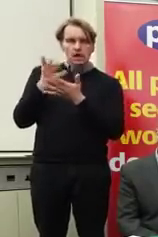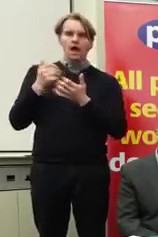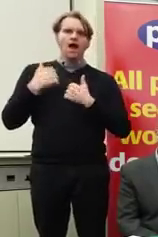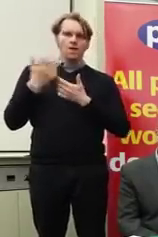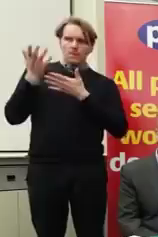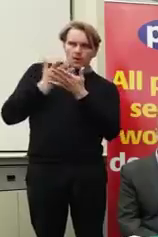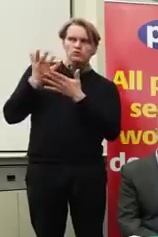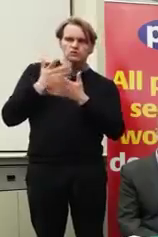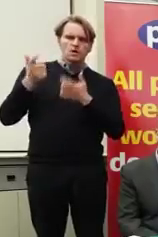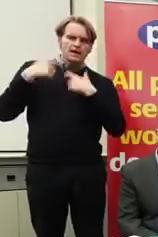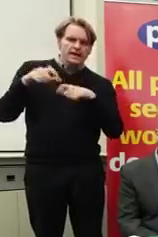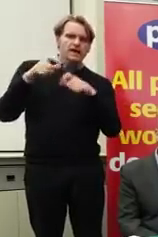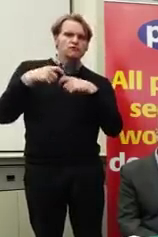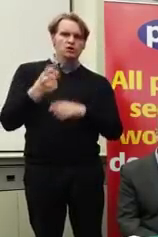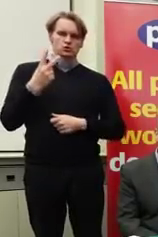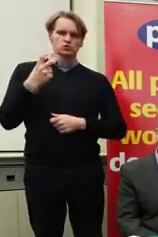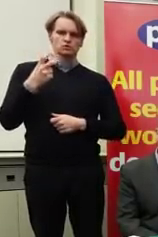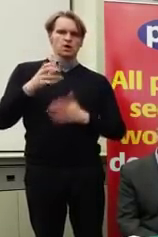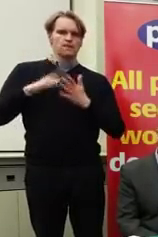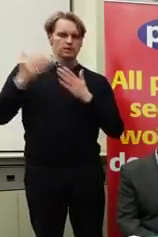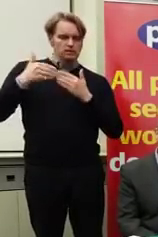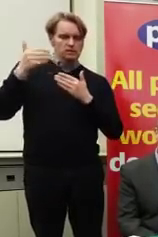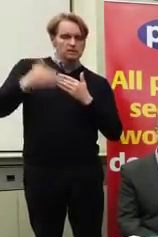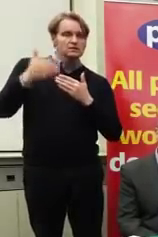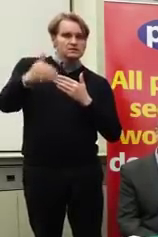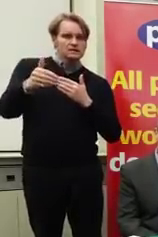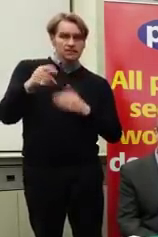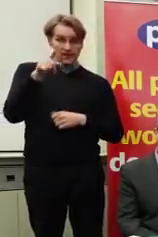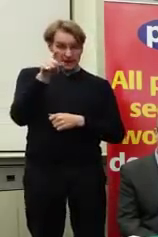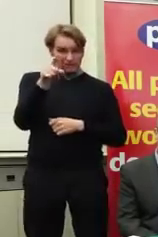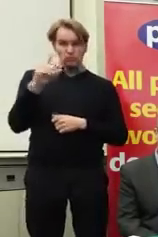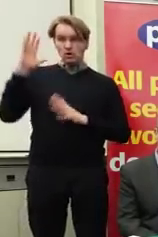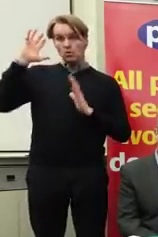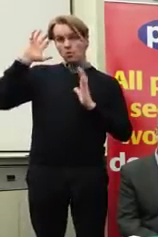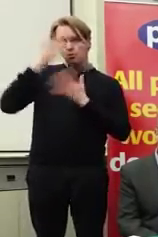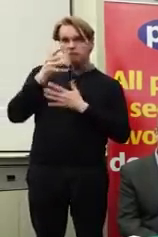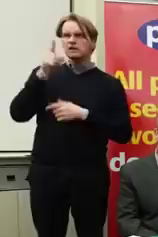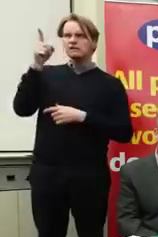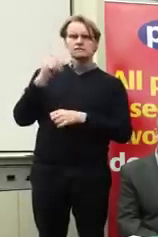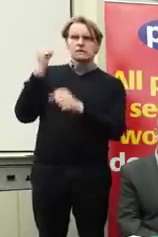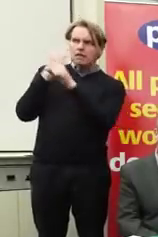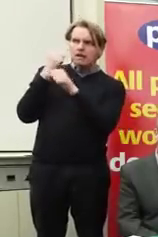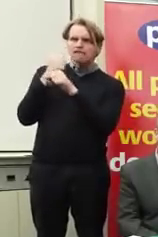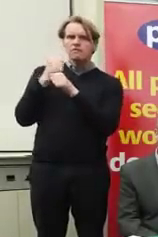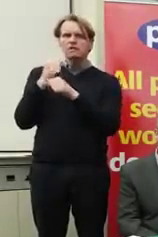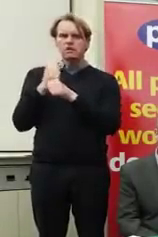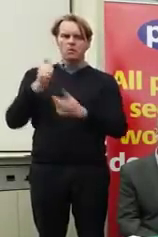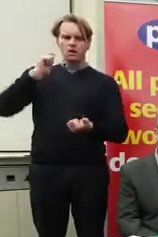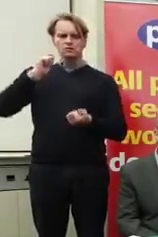for at least a couple of more months and therefore anyone worried that the government is about to change their compensation terms now because they may